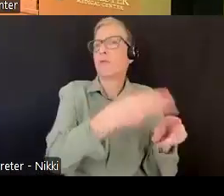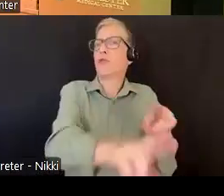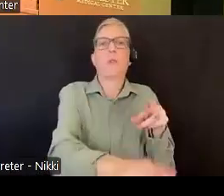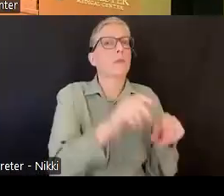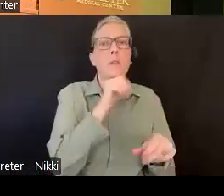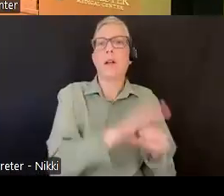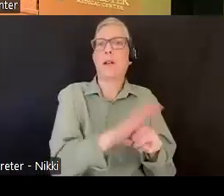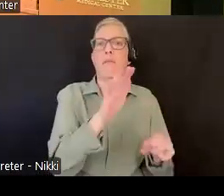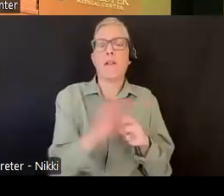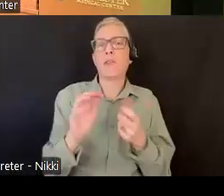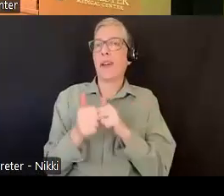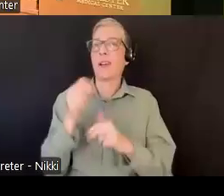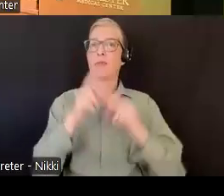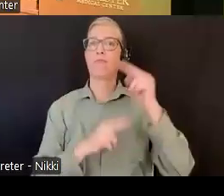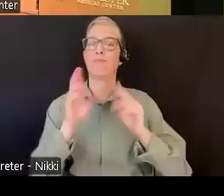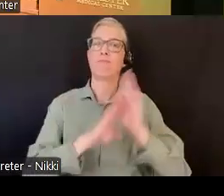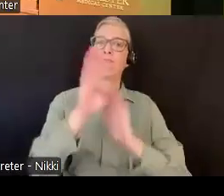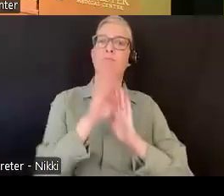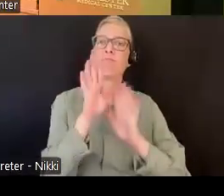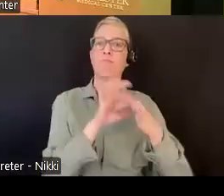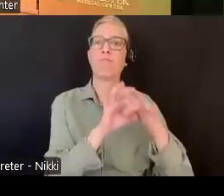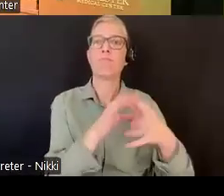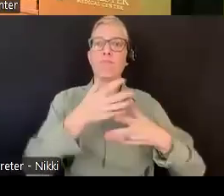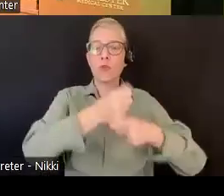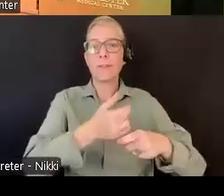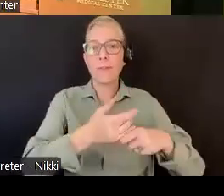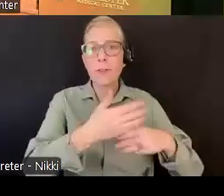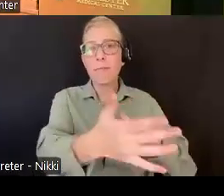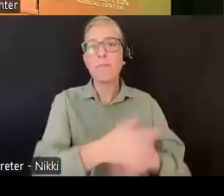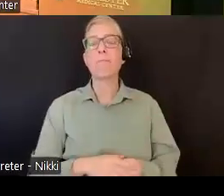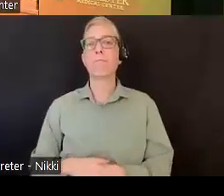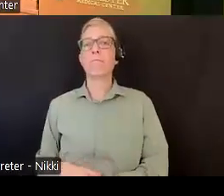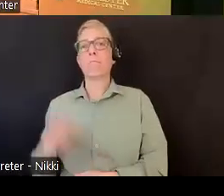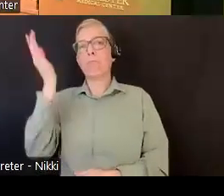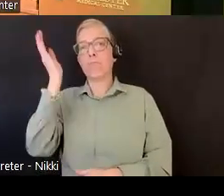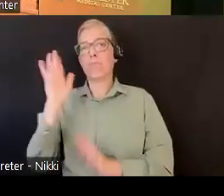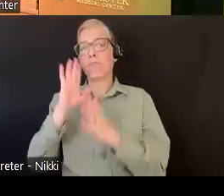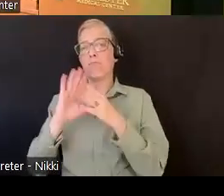this organization, but it's fascinating. I think the previous fellows like the first classes are